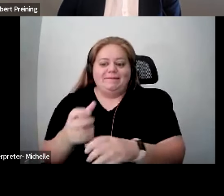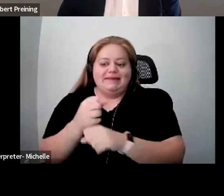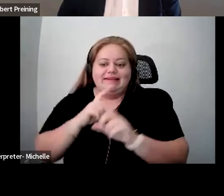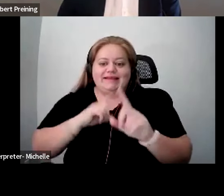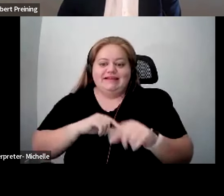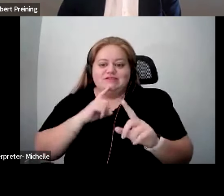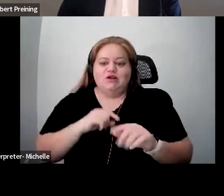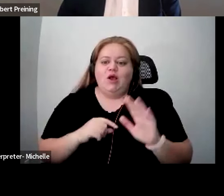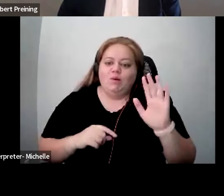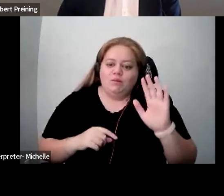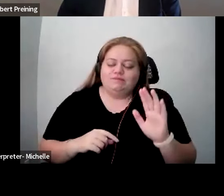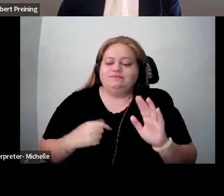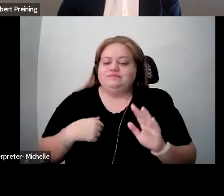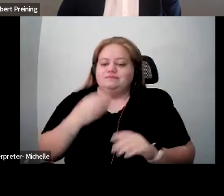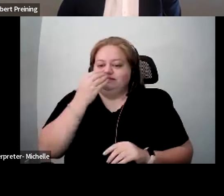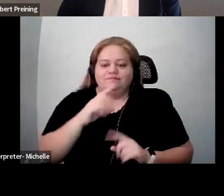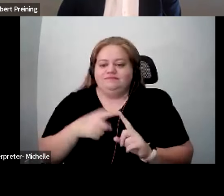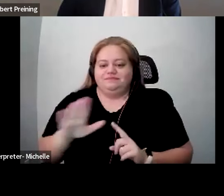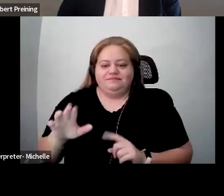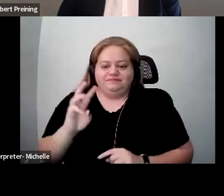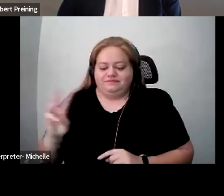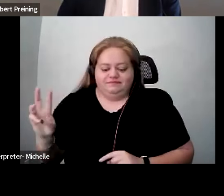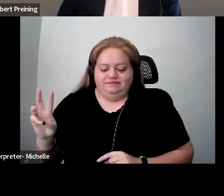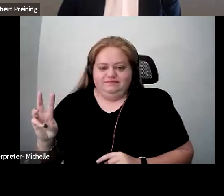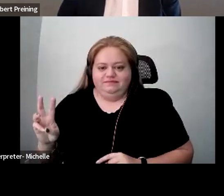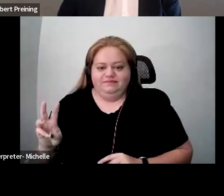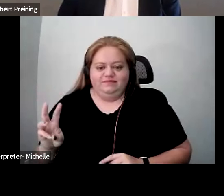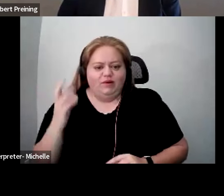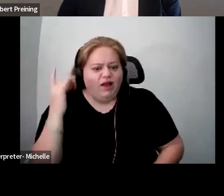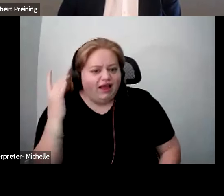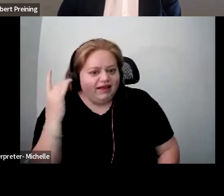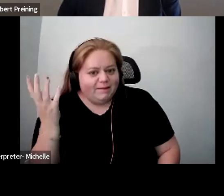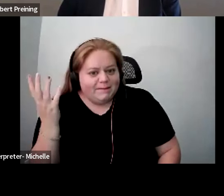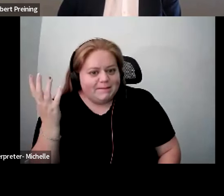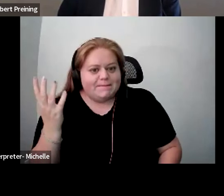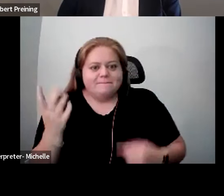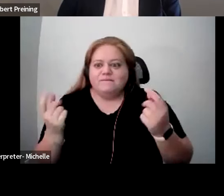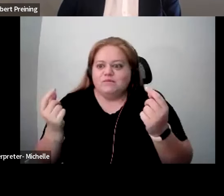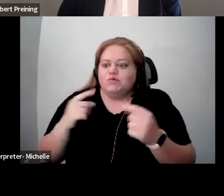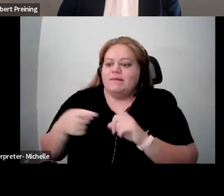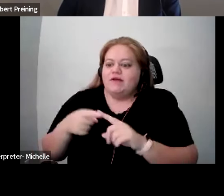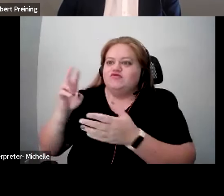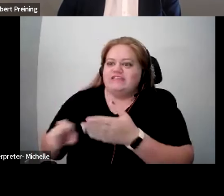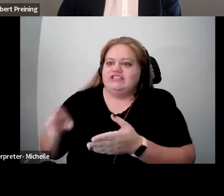was, oh, we don't care about your website. That's fine. What can you do about the research that you host?